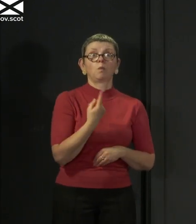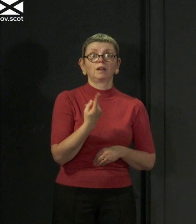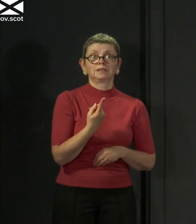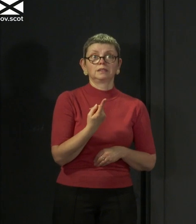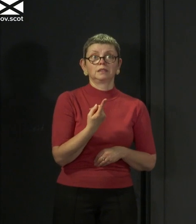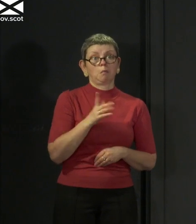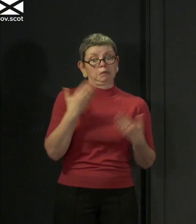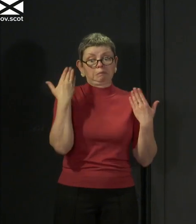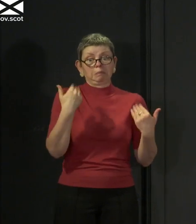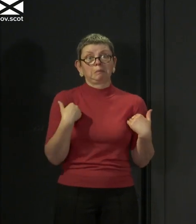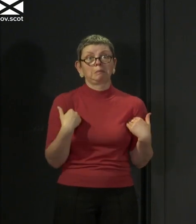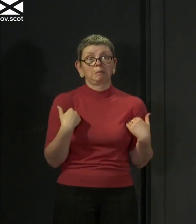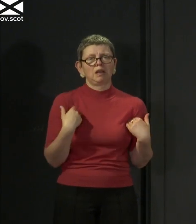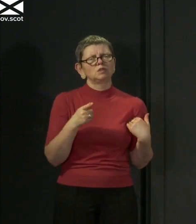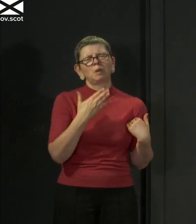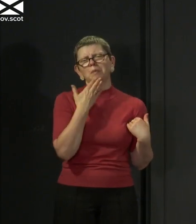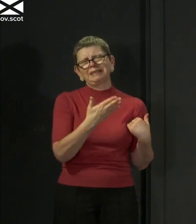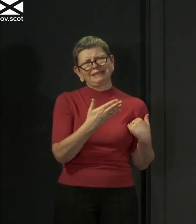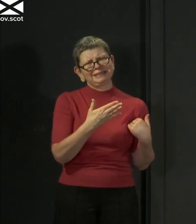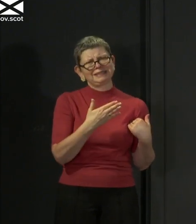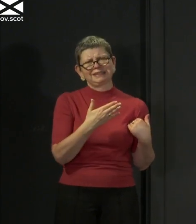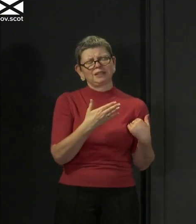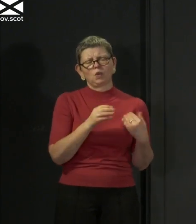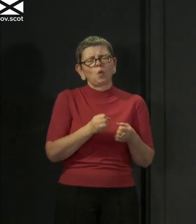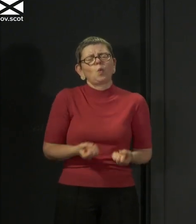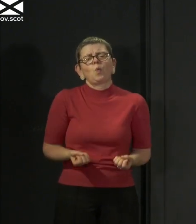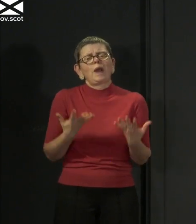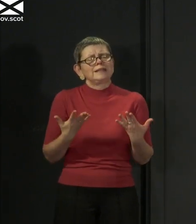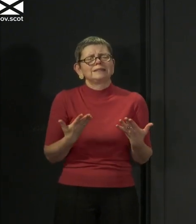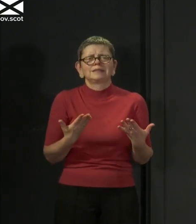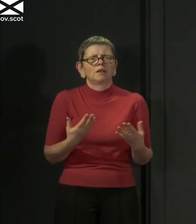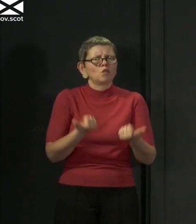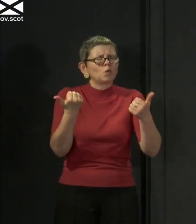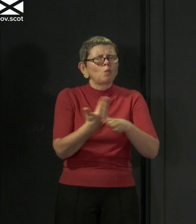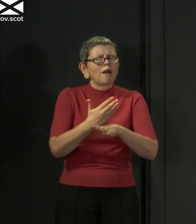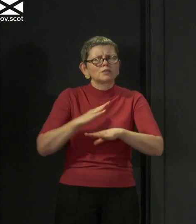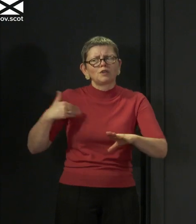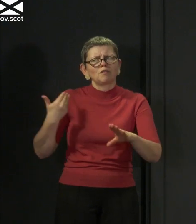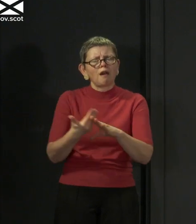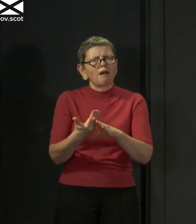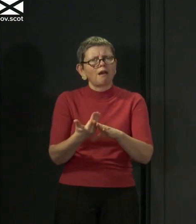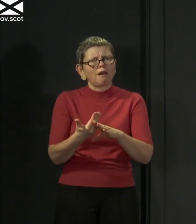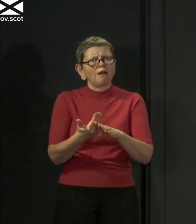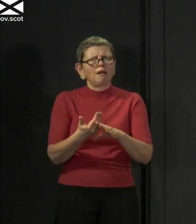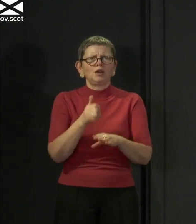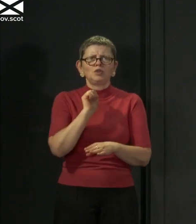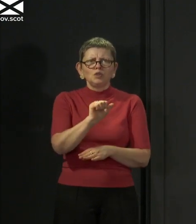So please, do not throw away all of your good work. Do not put yourself or loved ones at risk.